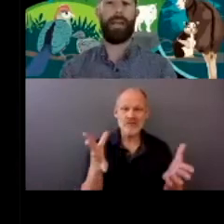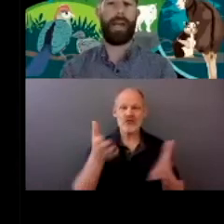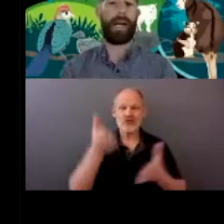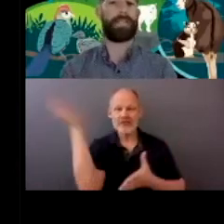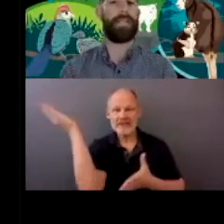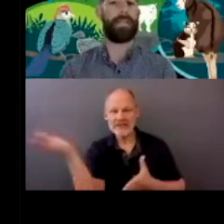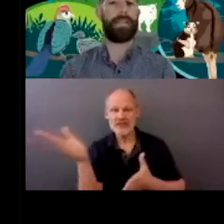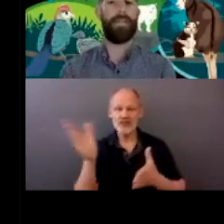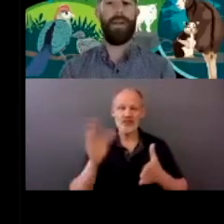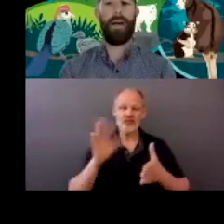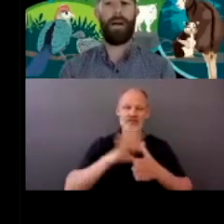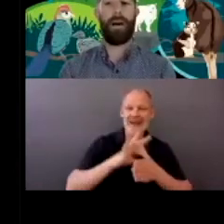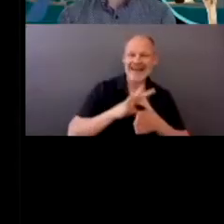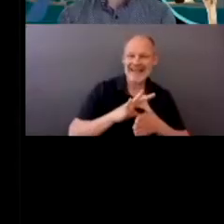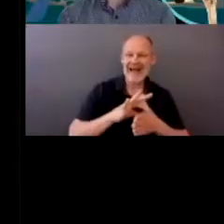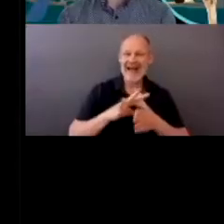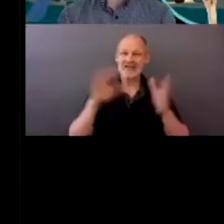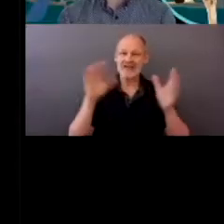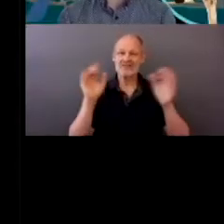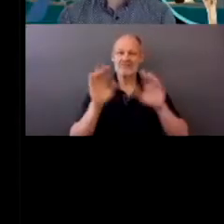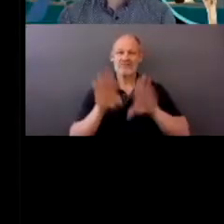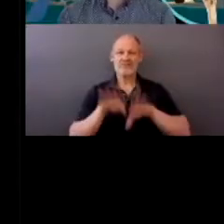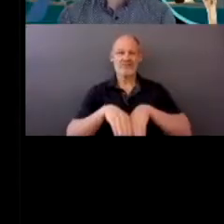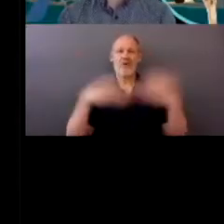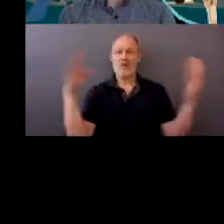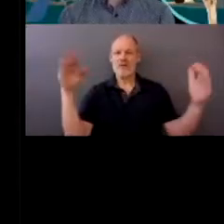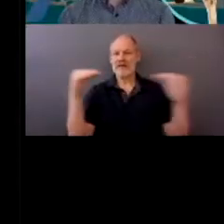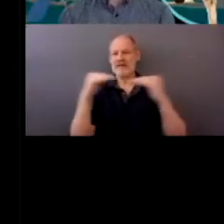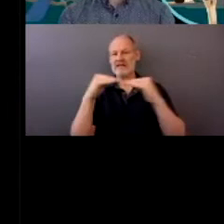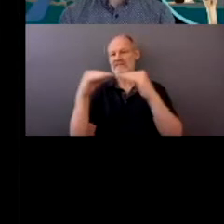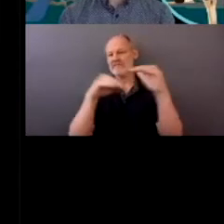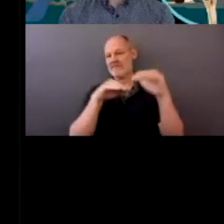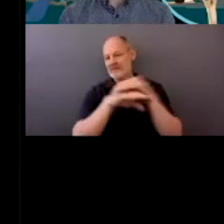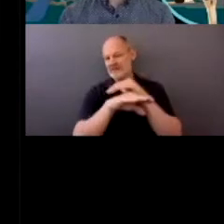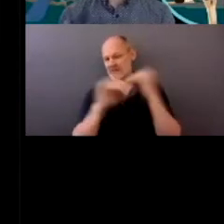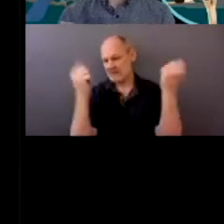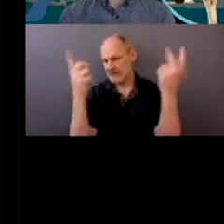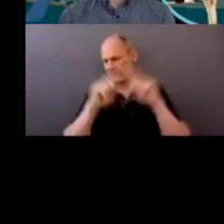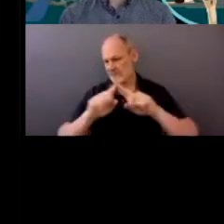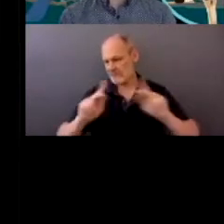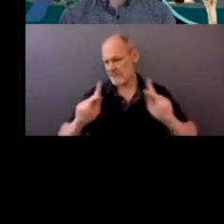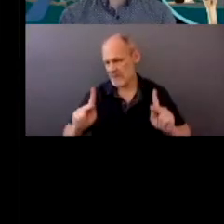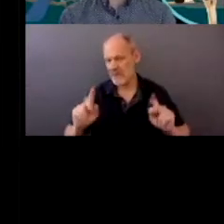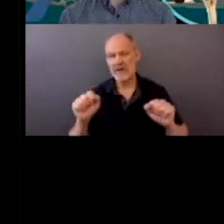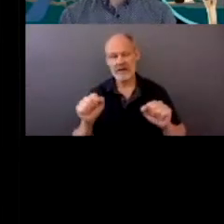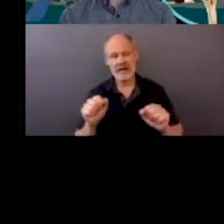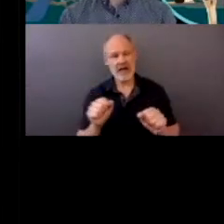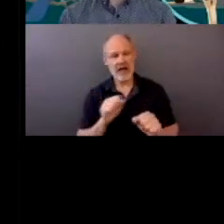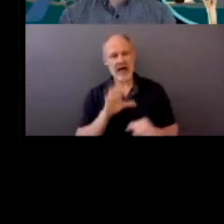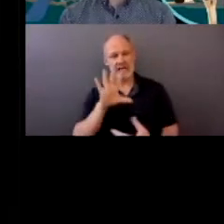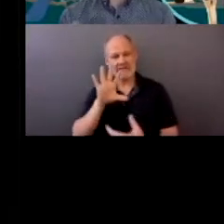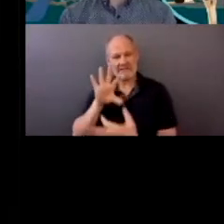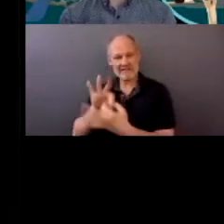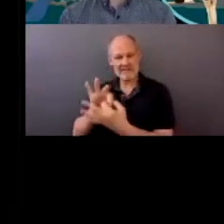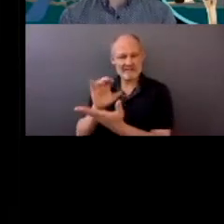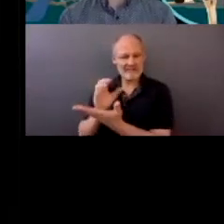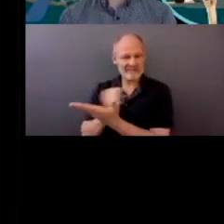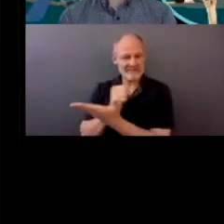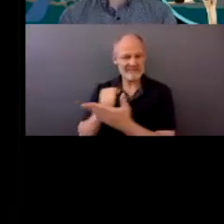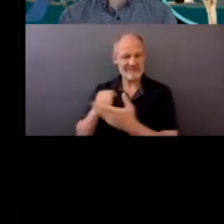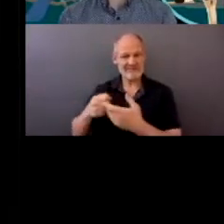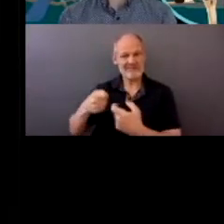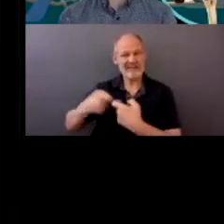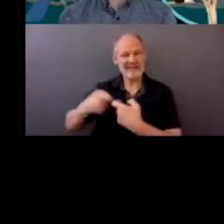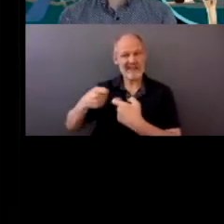access our digital programming and hopefully provide more opportunities for those individuals.